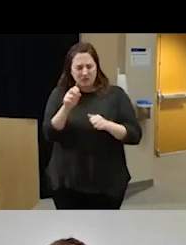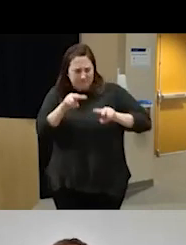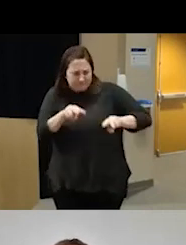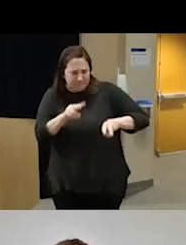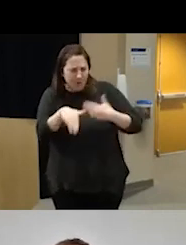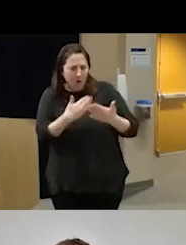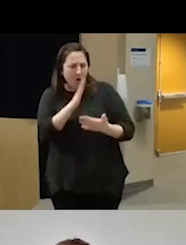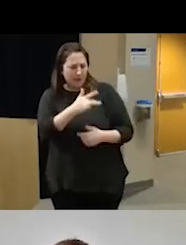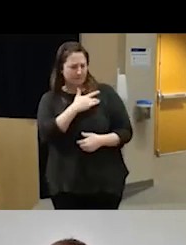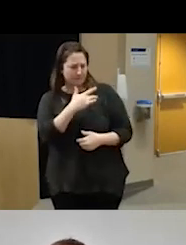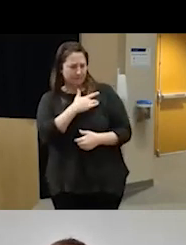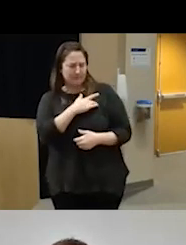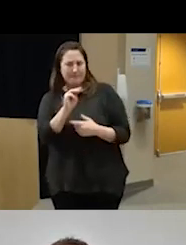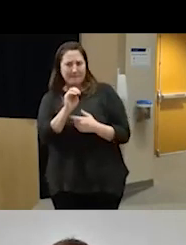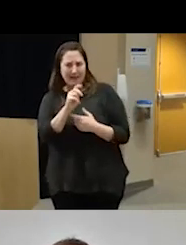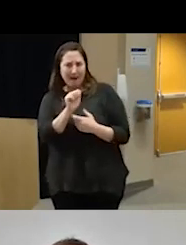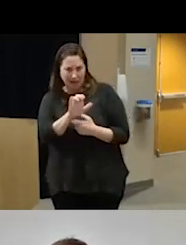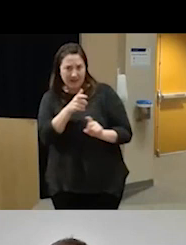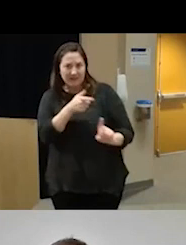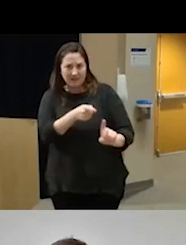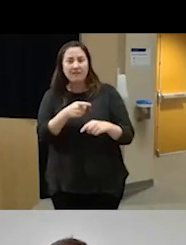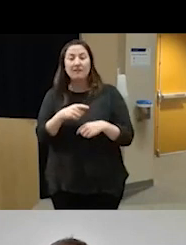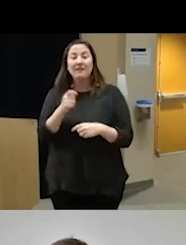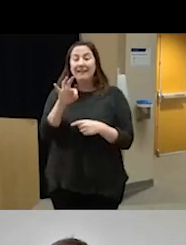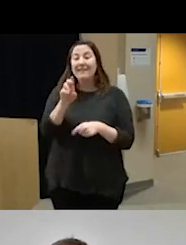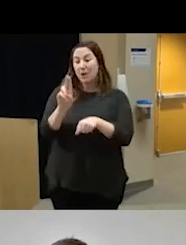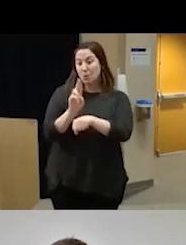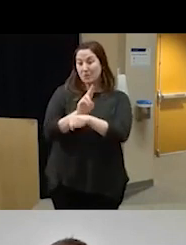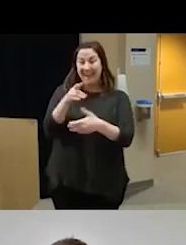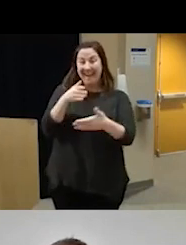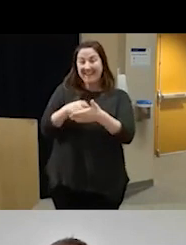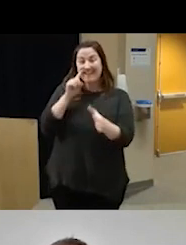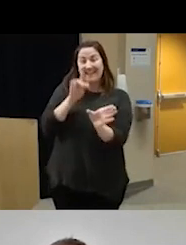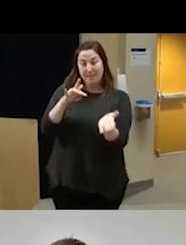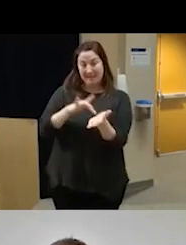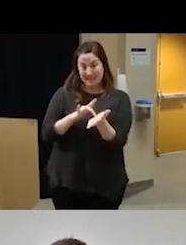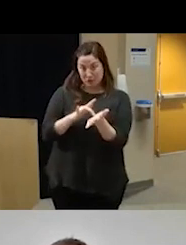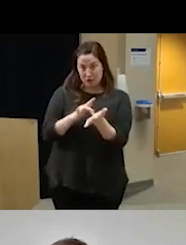Everybody being on a second on generation antipsychotic and you see well that's bipolar disorder or